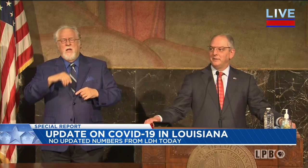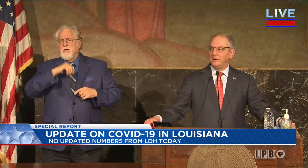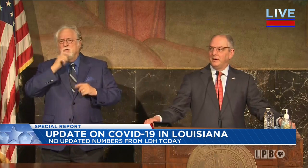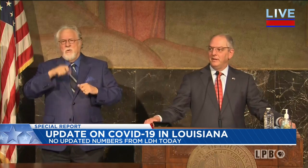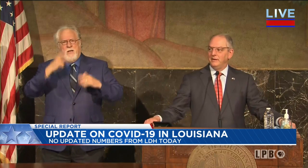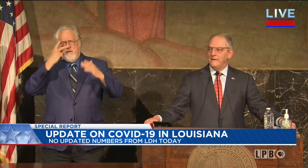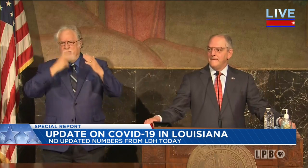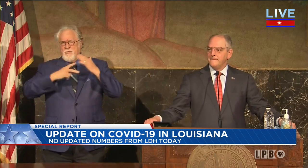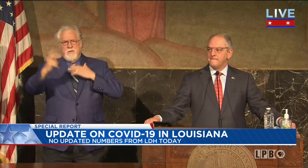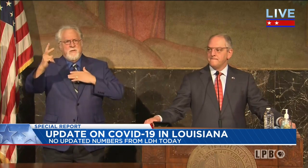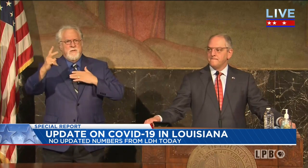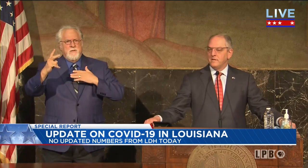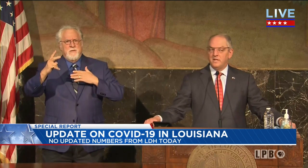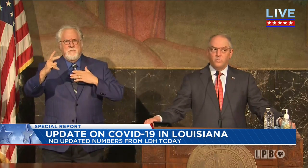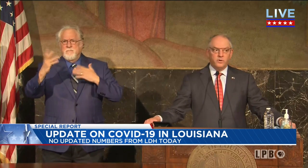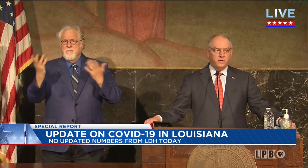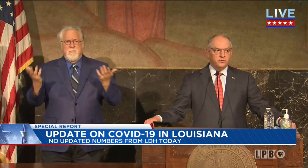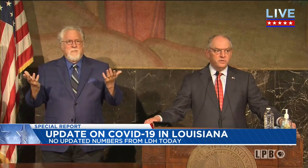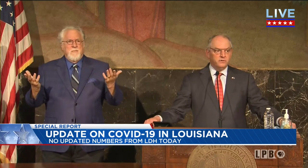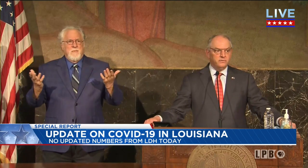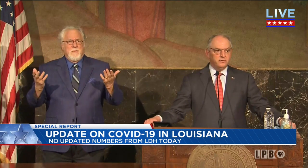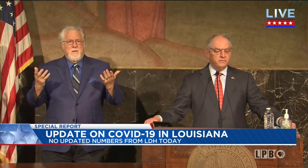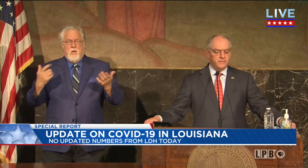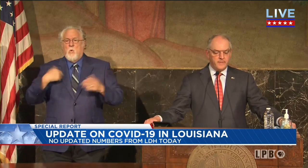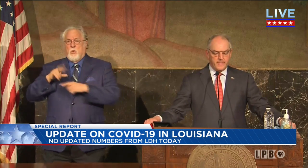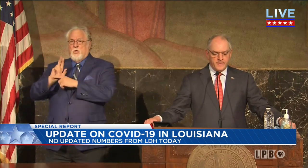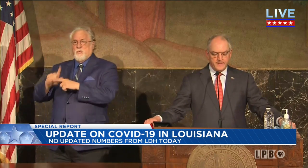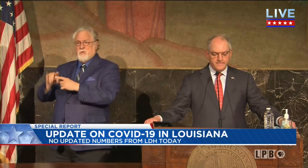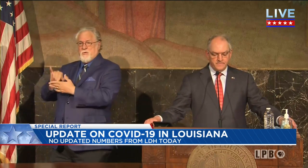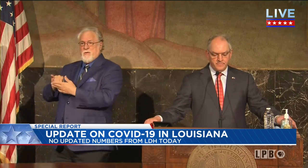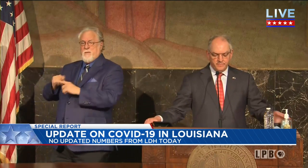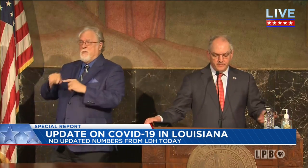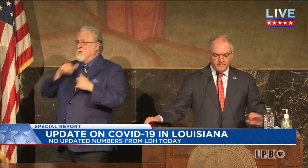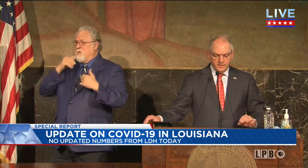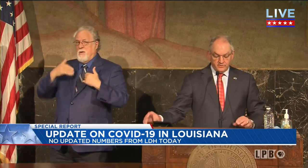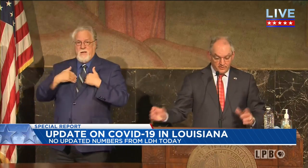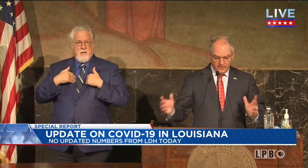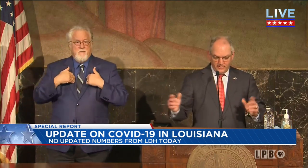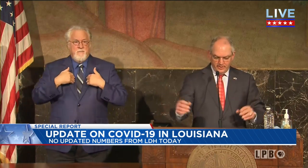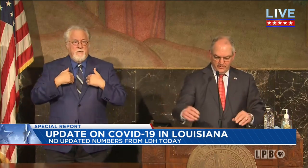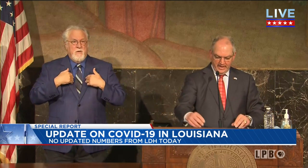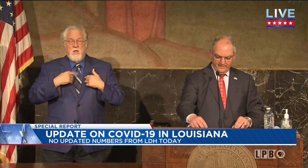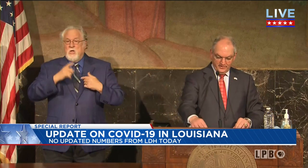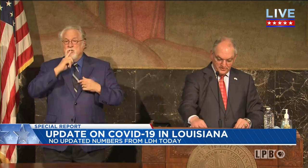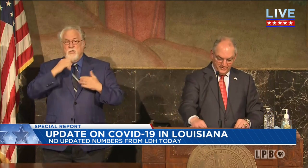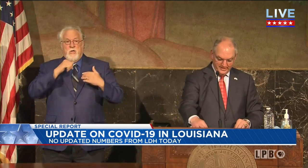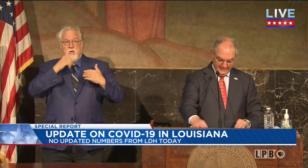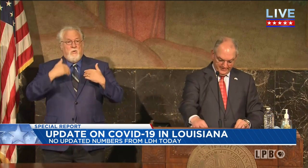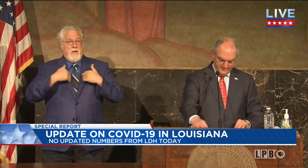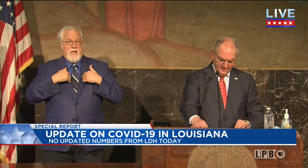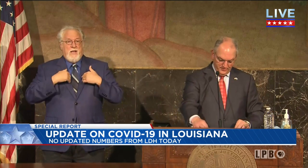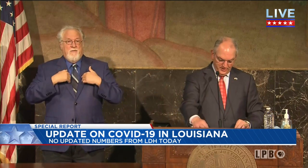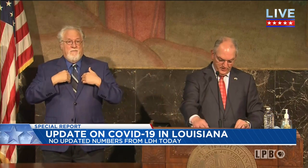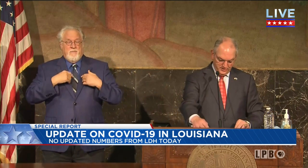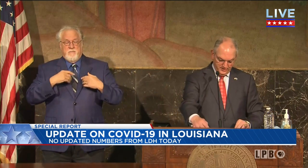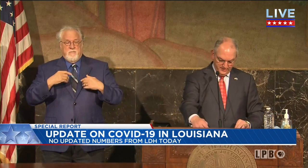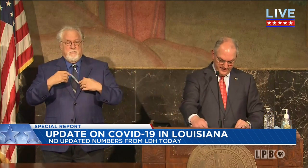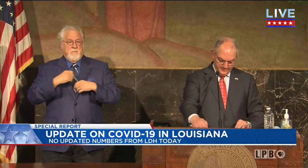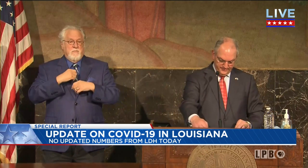WHATEVER. AND I KNOW THAT IT'S DISCONCERTING THAT WE DON'T HAVE THE PREDICTABILITY THAT WE'RE